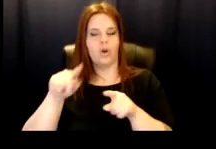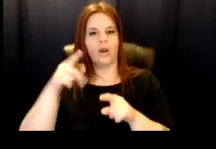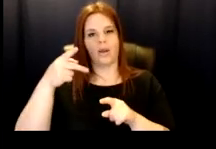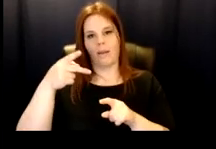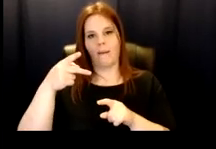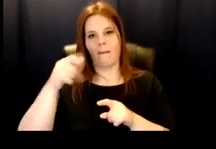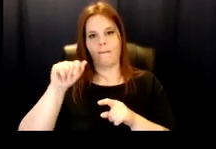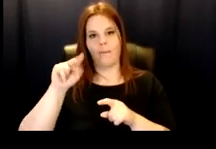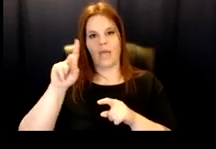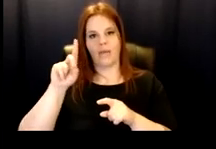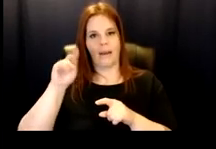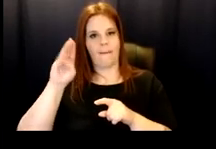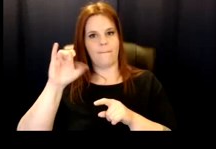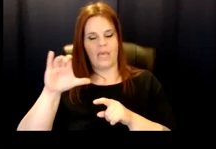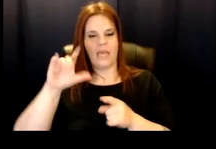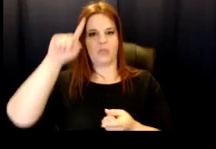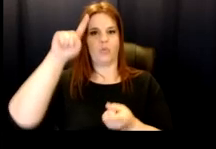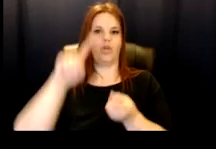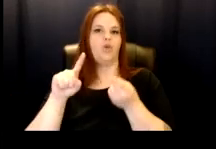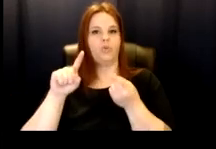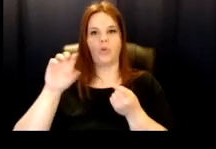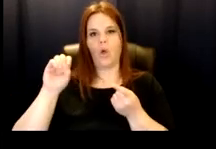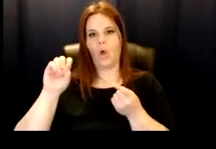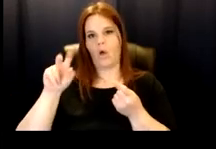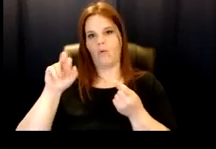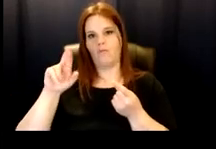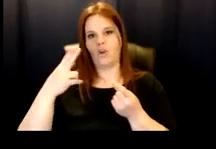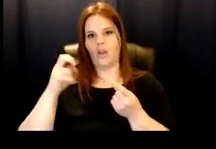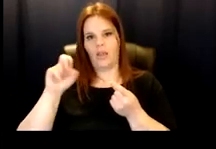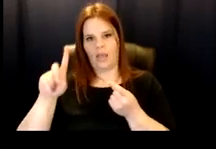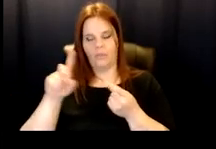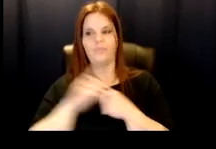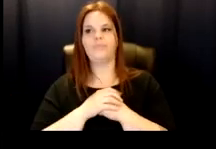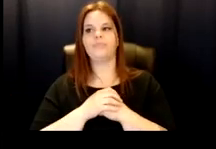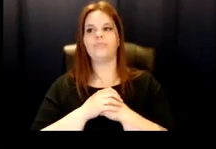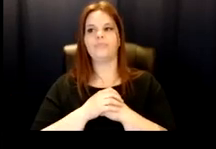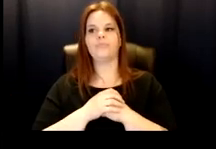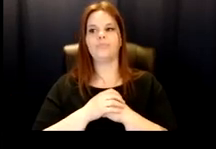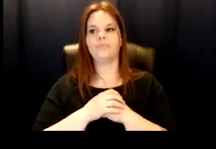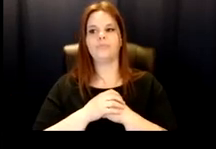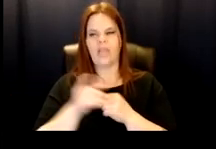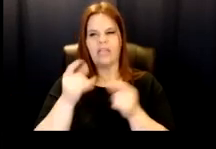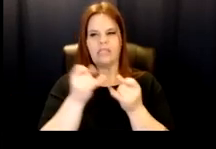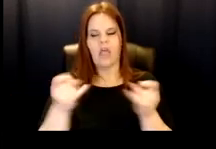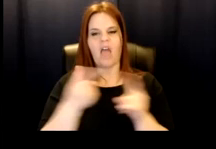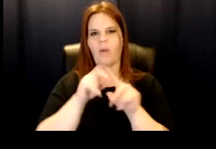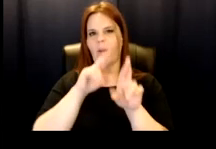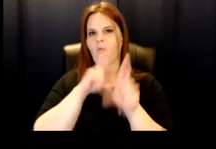overhead. This reduced overhead this was a line from a report from the National Council